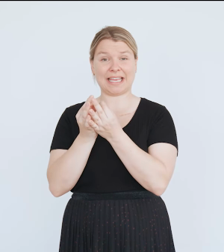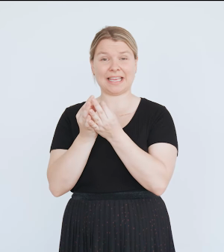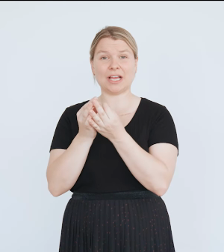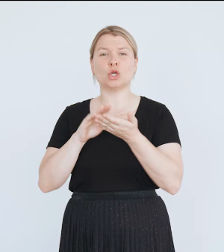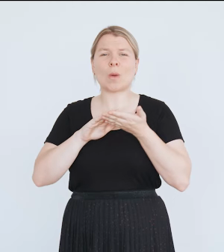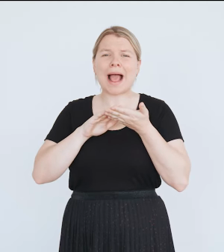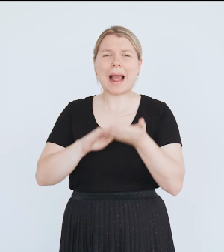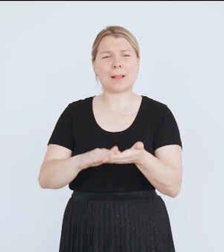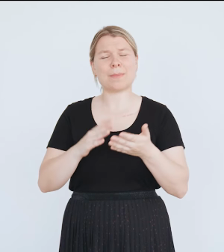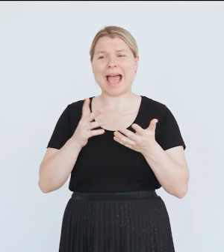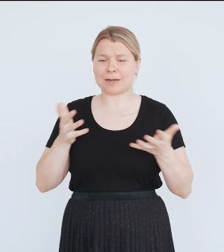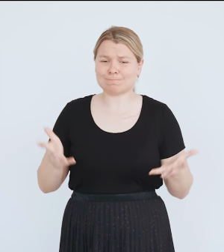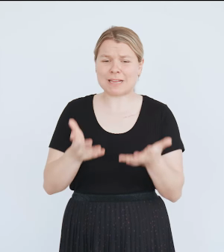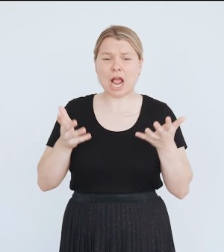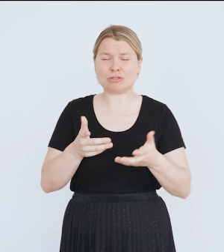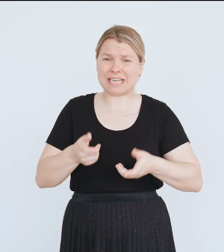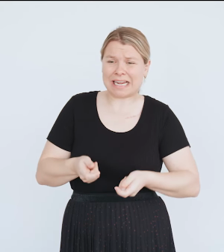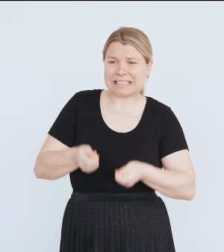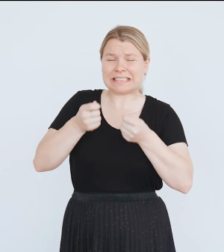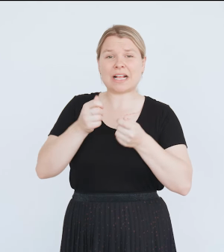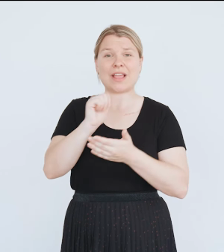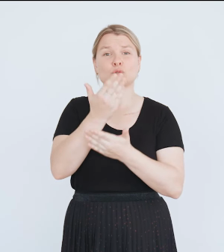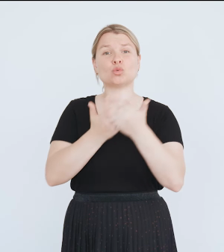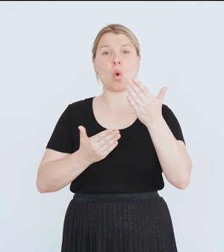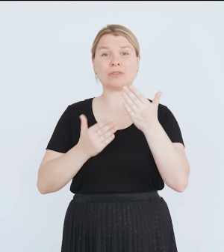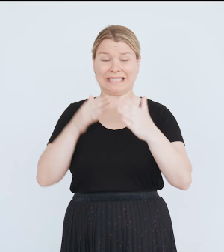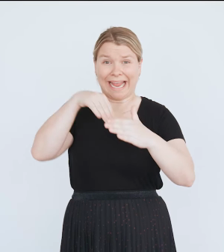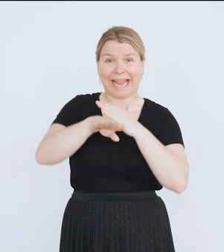to embed First Nation stories and narratives into the built environment.